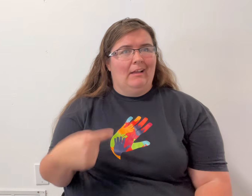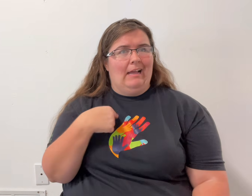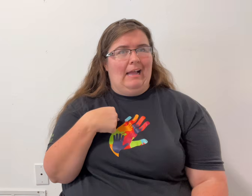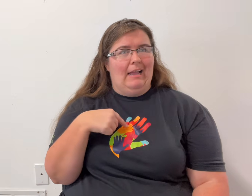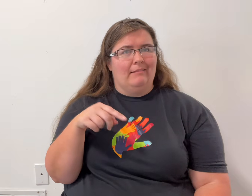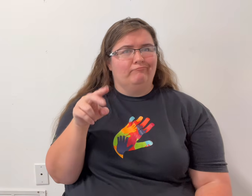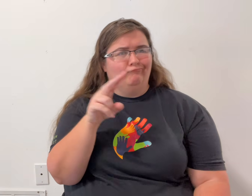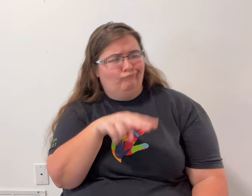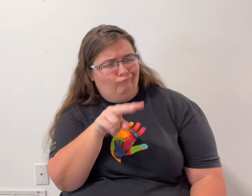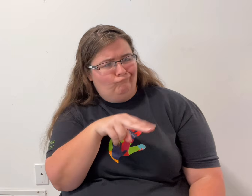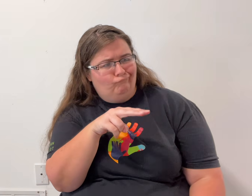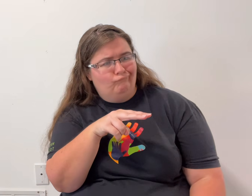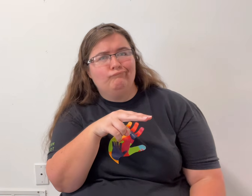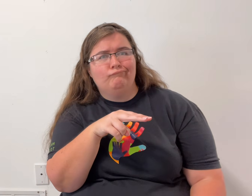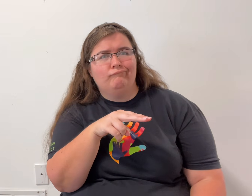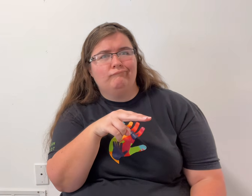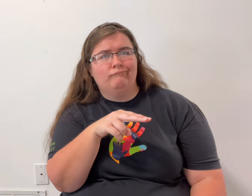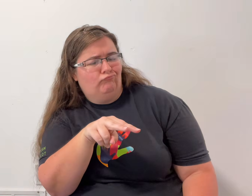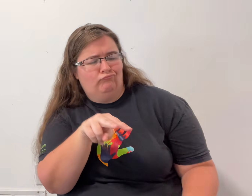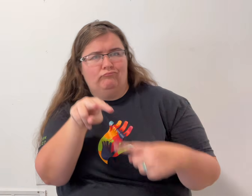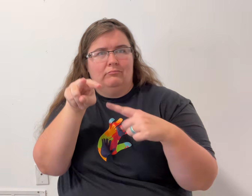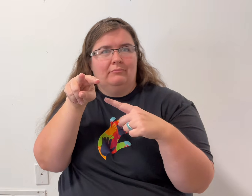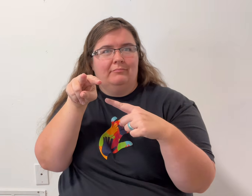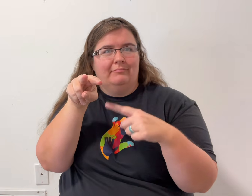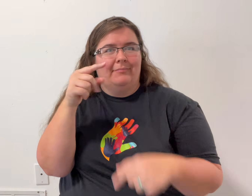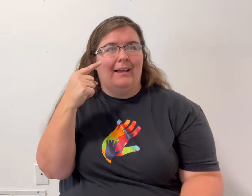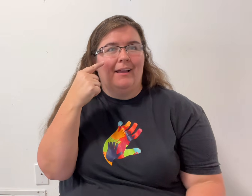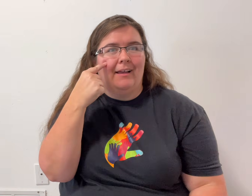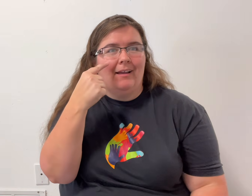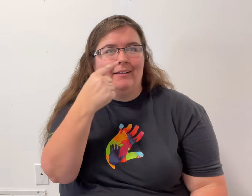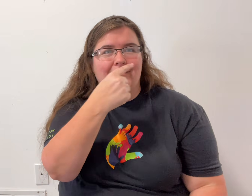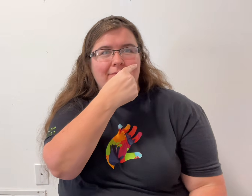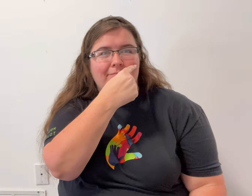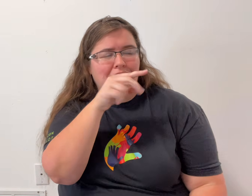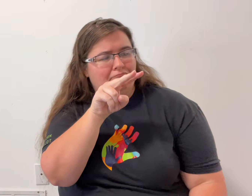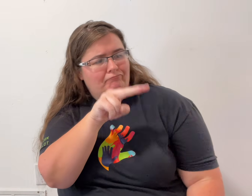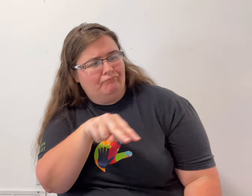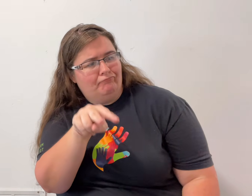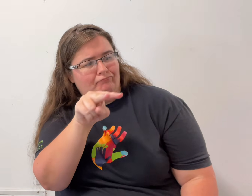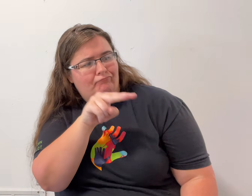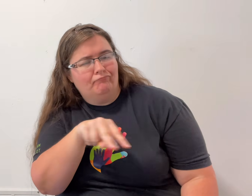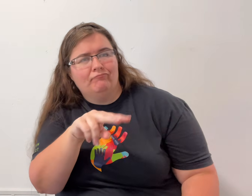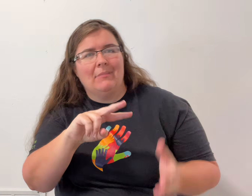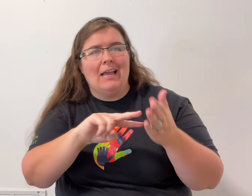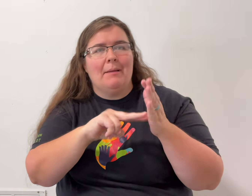ME then this sign: This sign shows your eyes and moves in circles